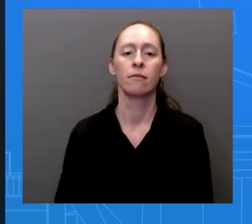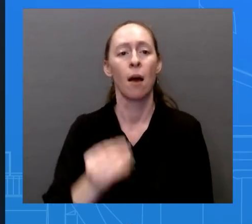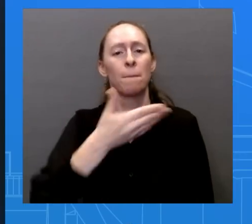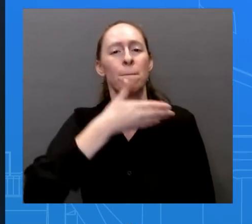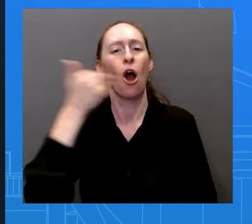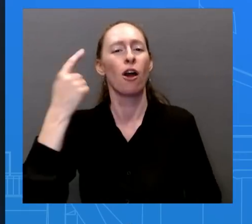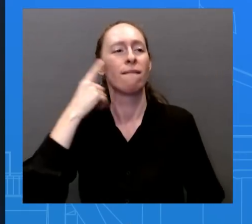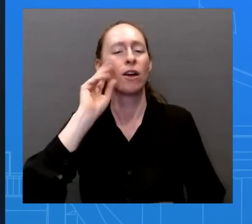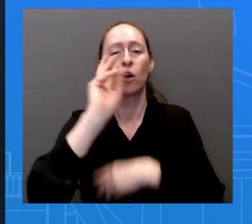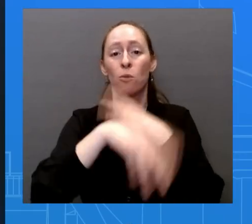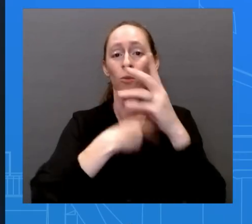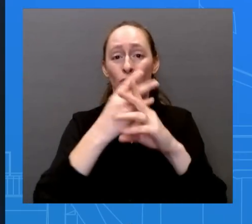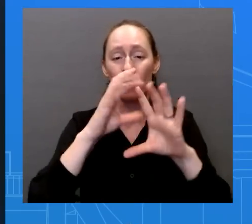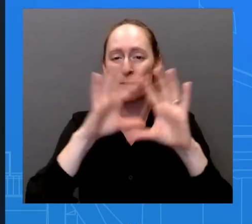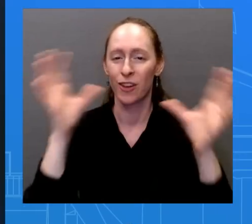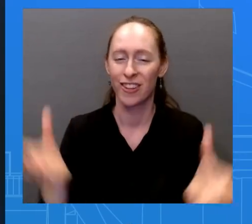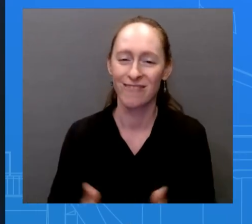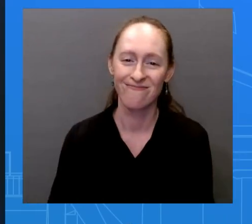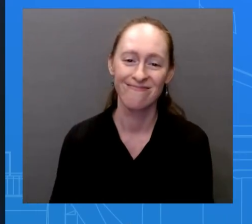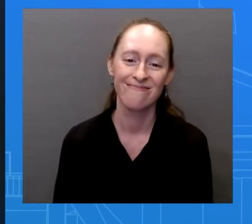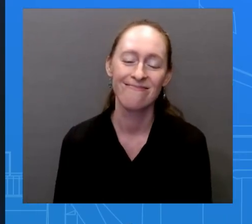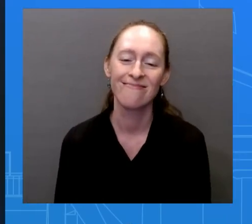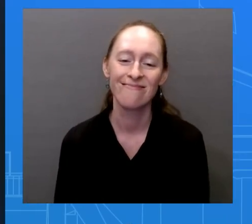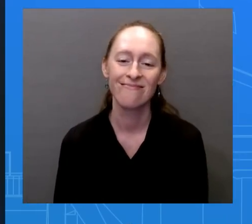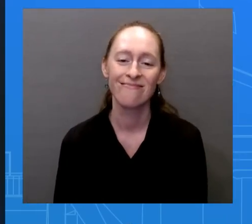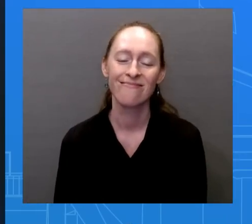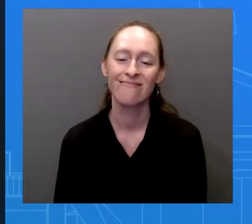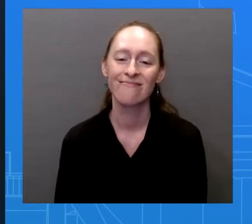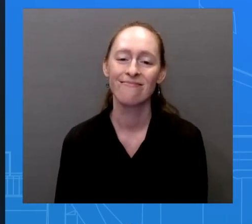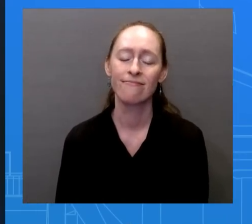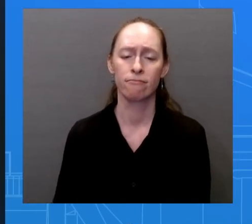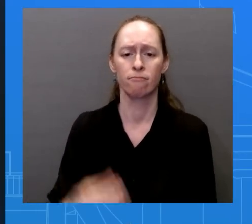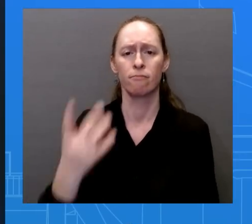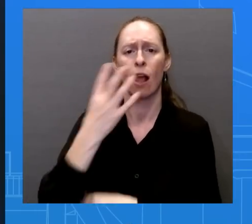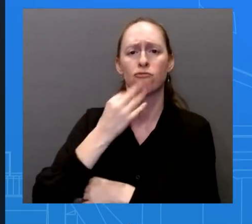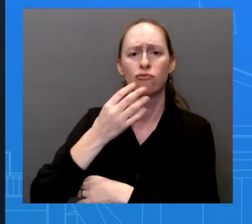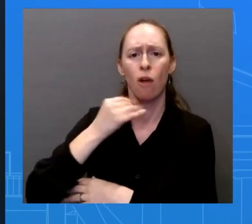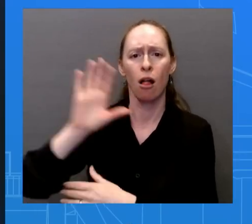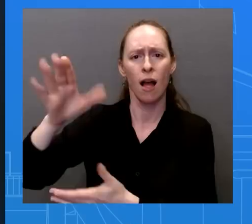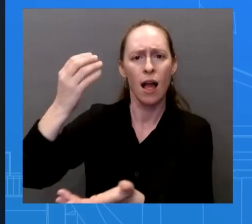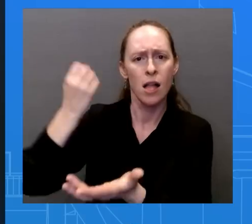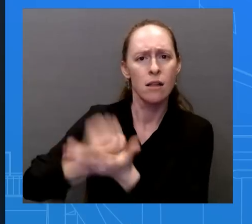critical to promoting its regional int- -- integration. It provides Lebanon the space